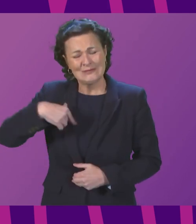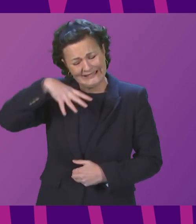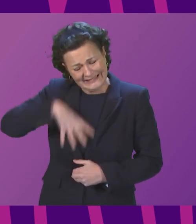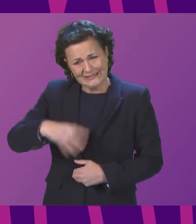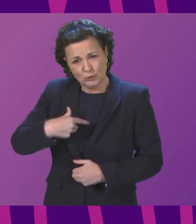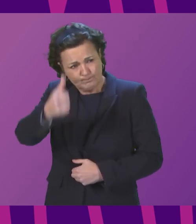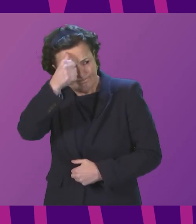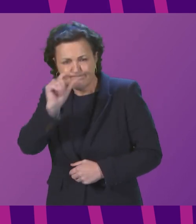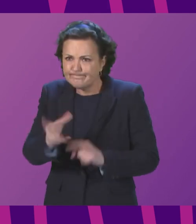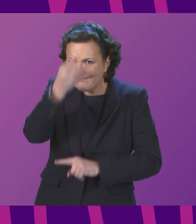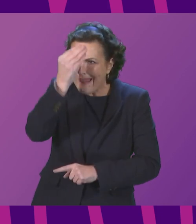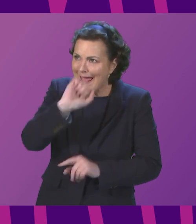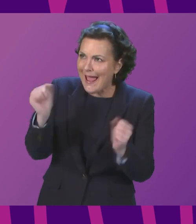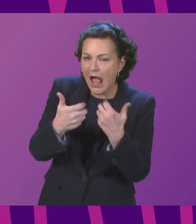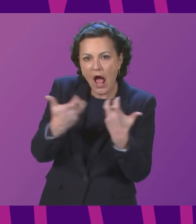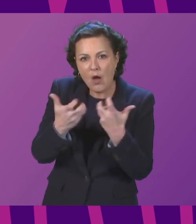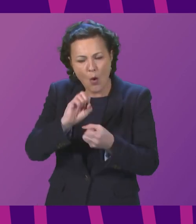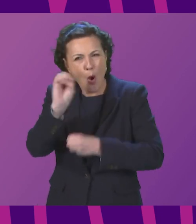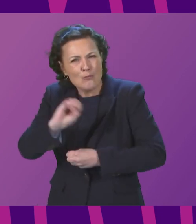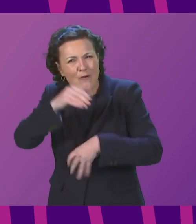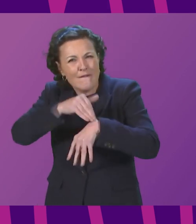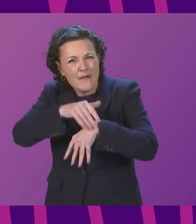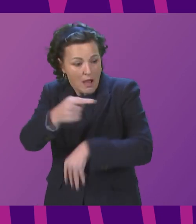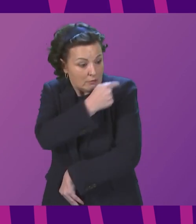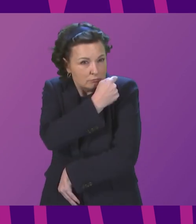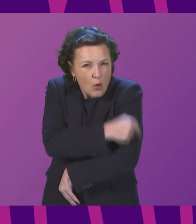hospitals and the wider health and social care system is still developing. However,